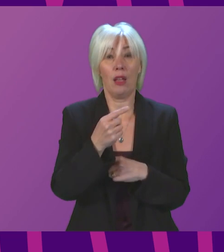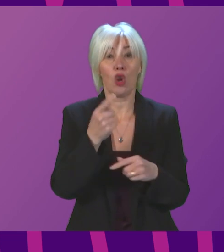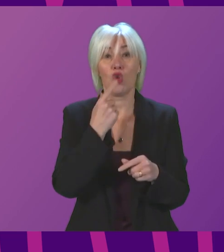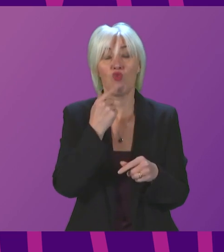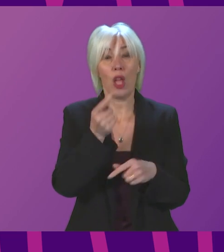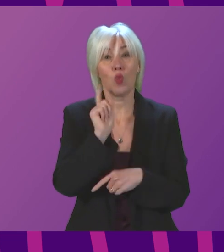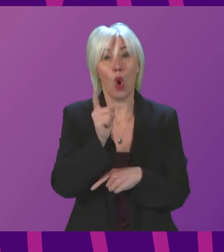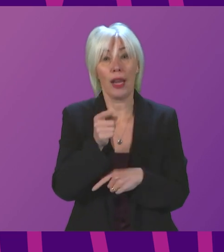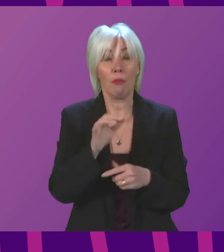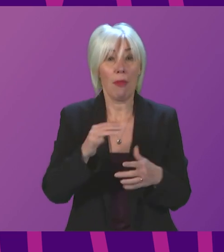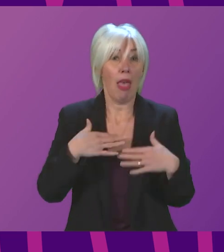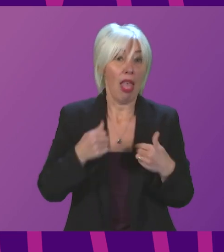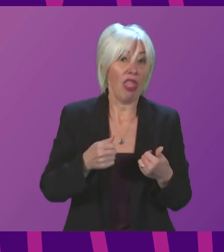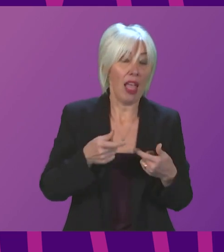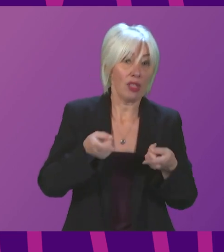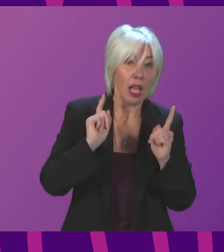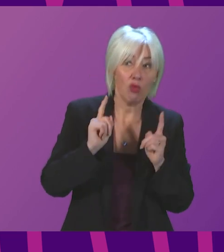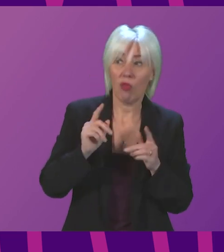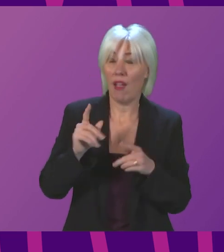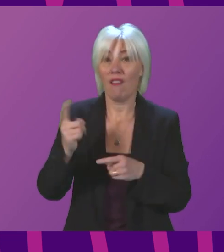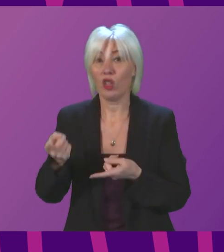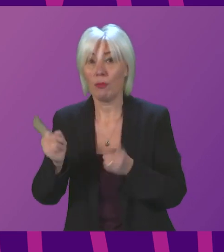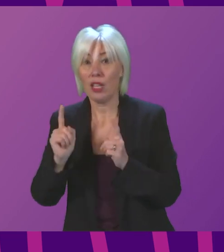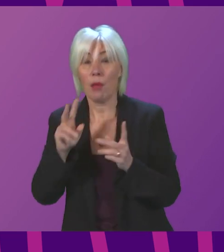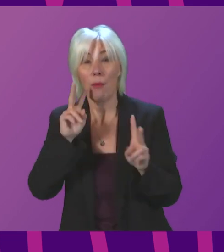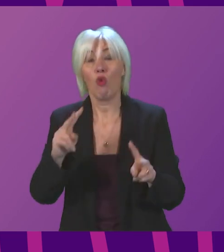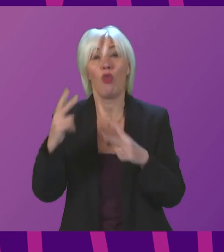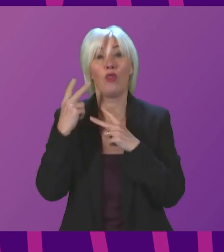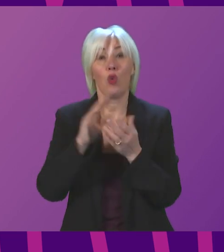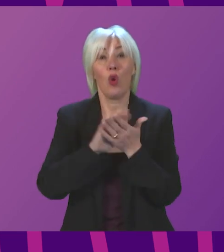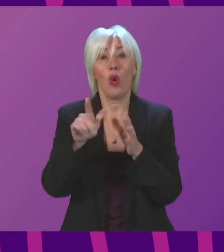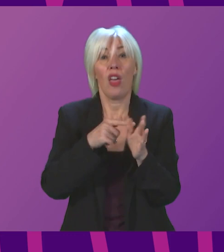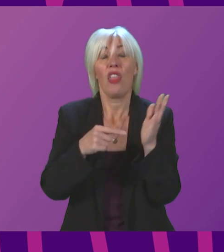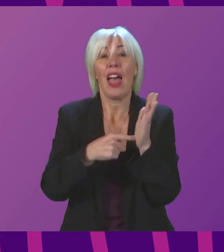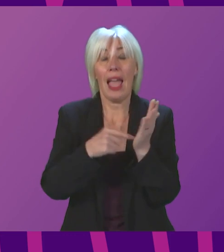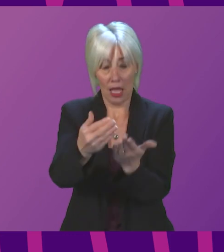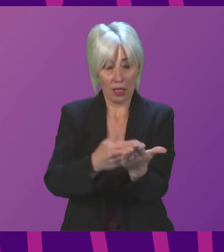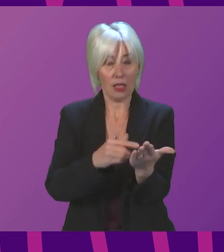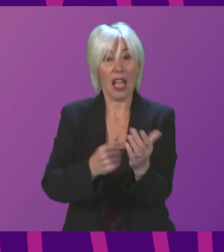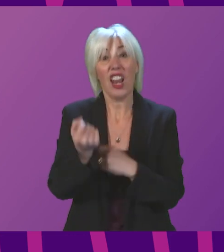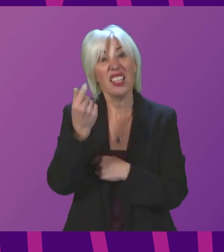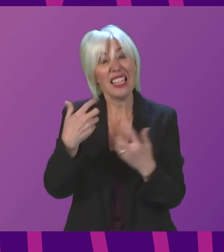secretary and the First Minister will review the HIIAT document and come to understand how the procedure works.